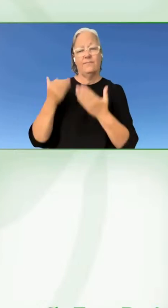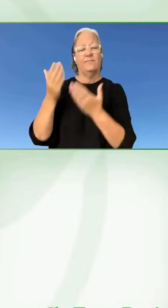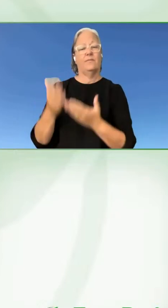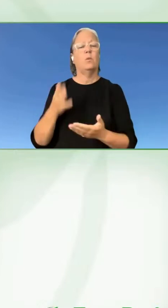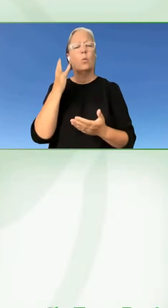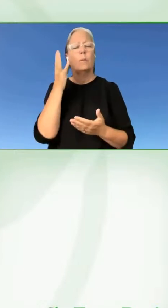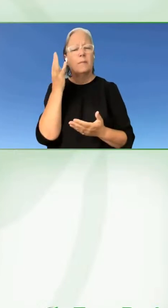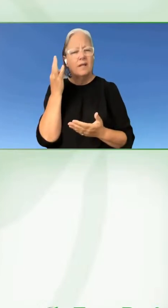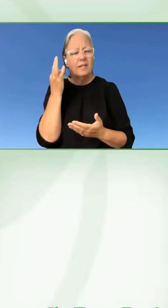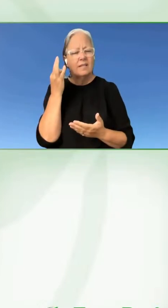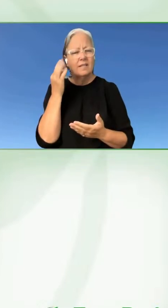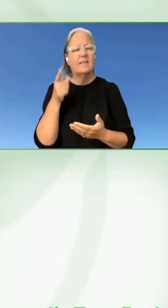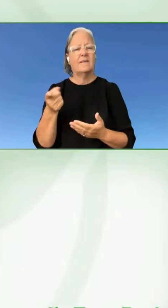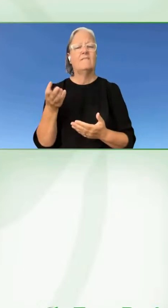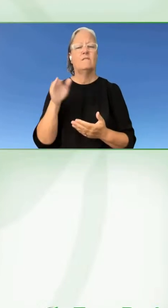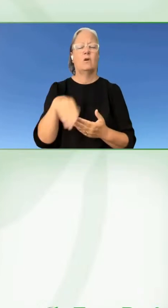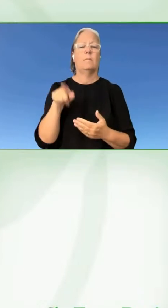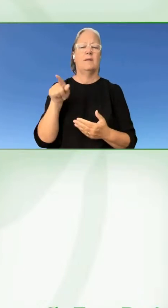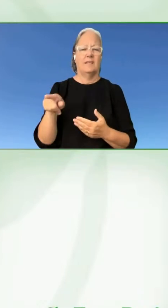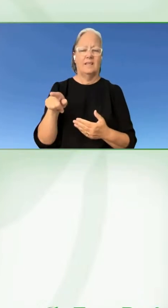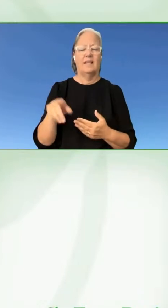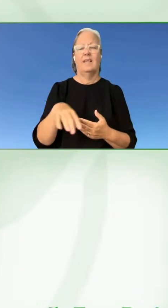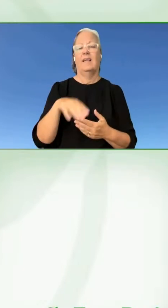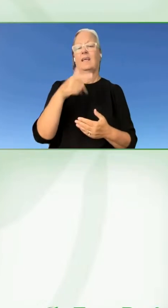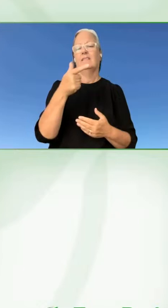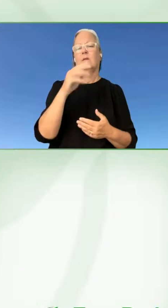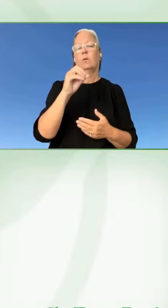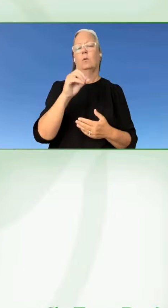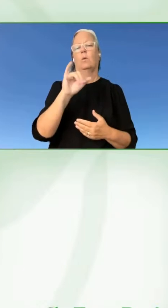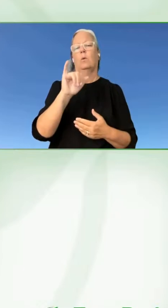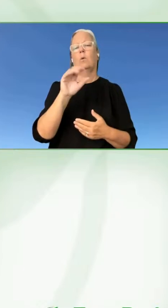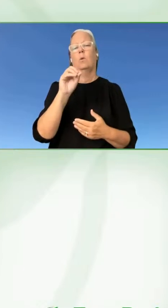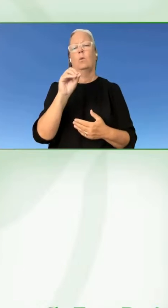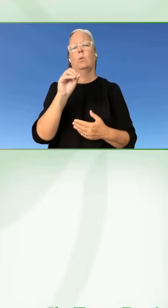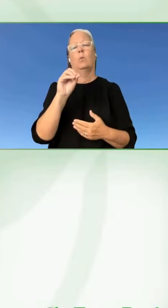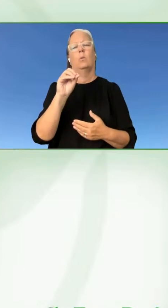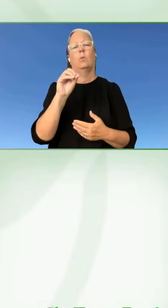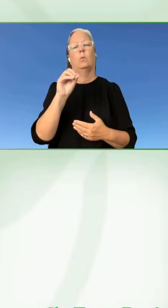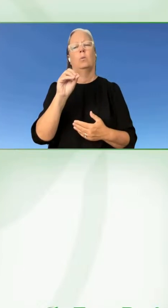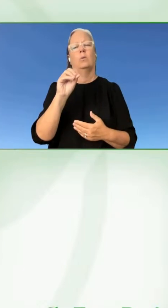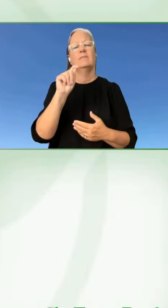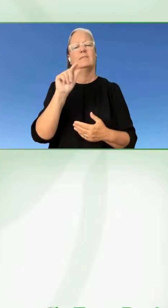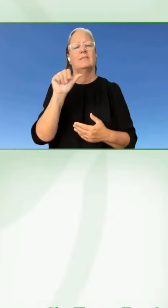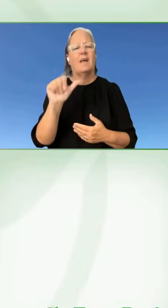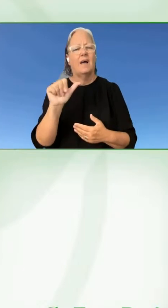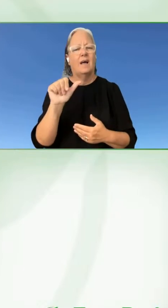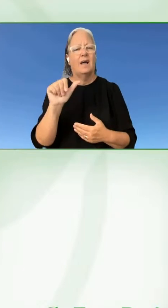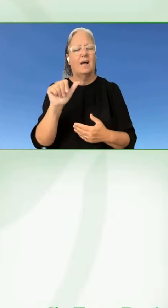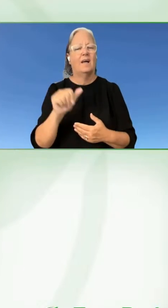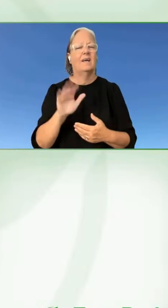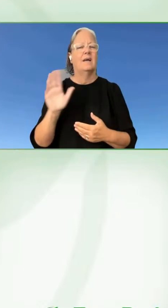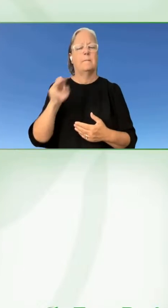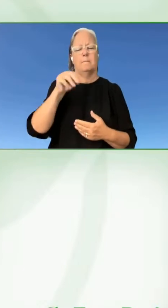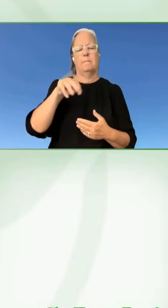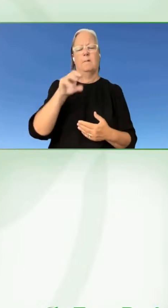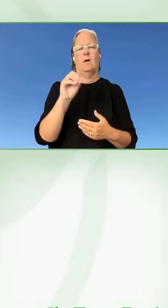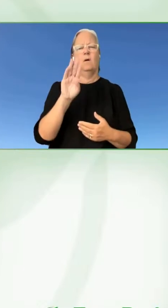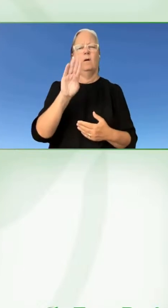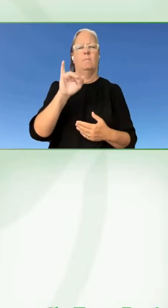also to our online audience near and far.